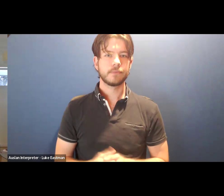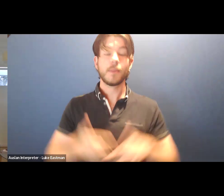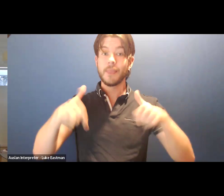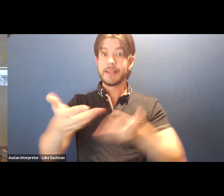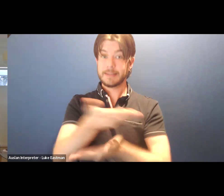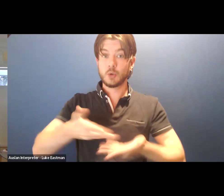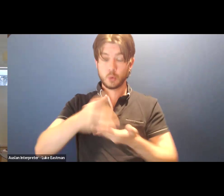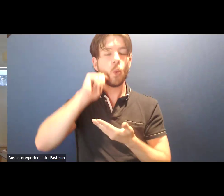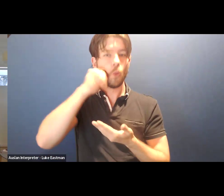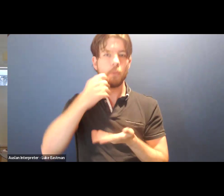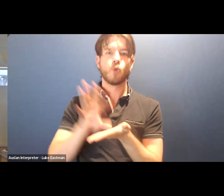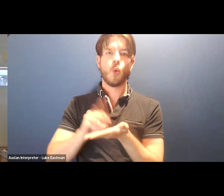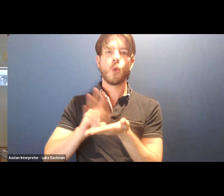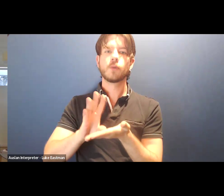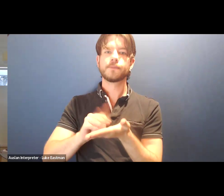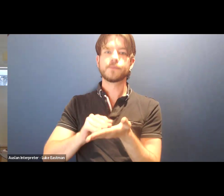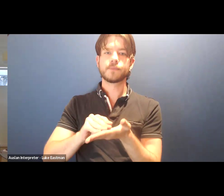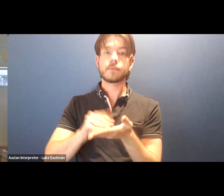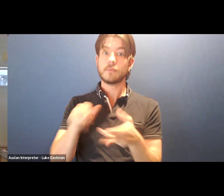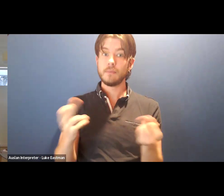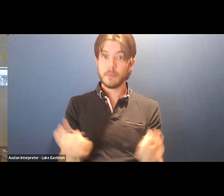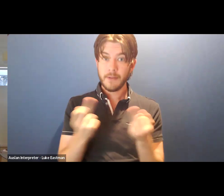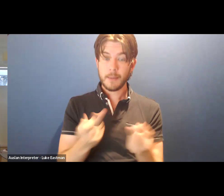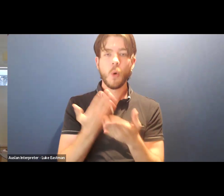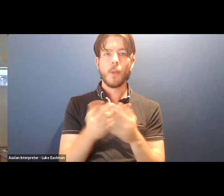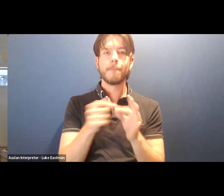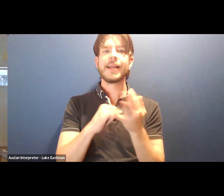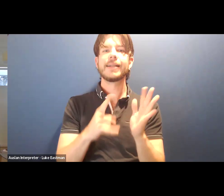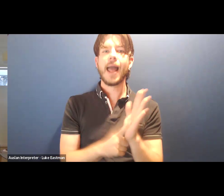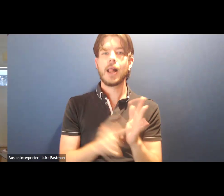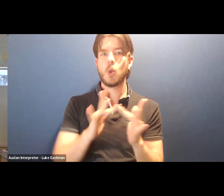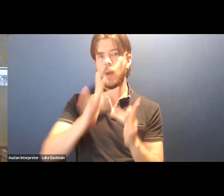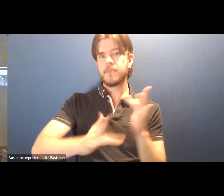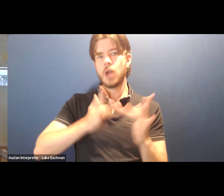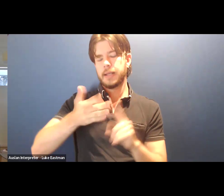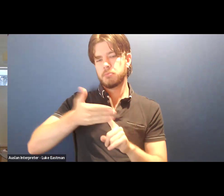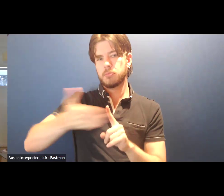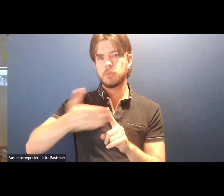today and will be made available on the